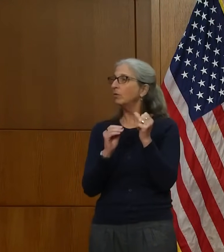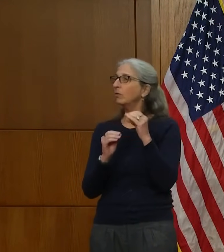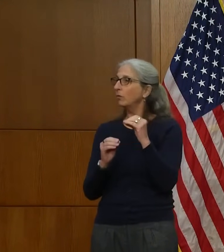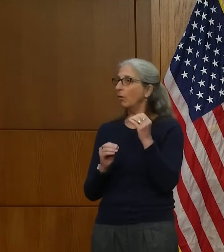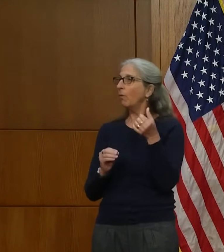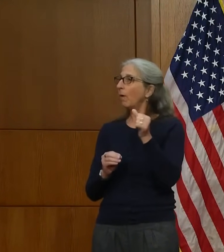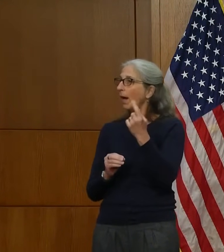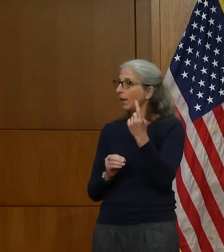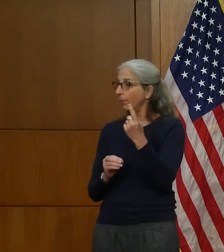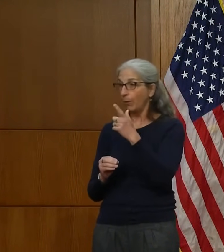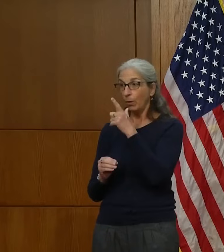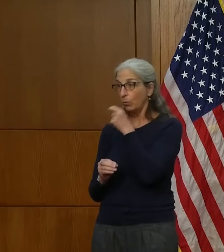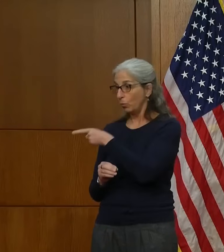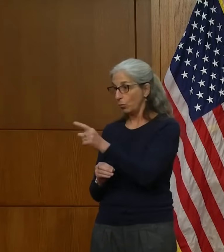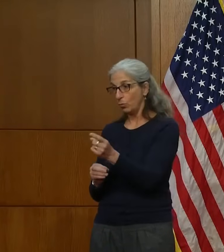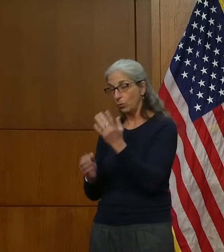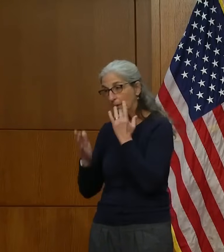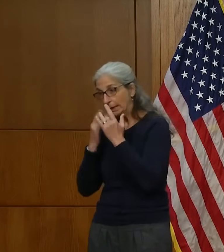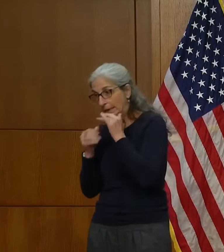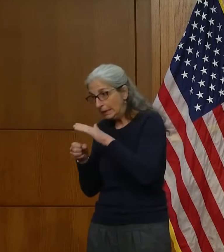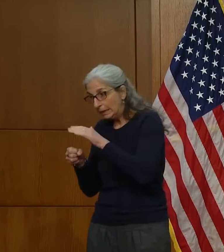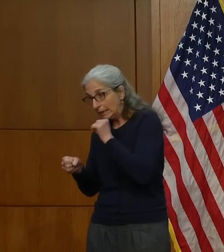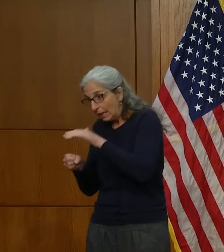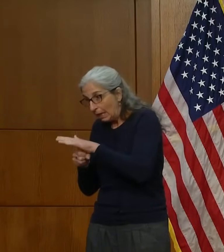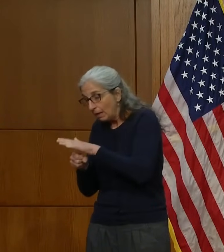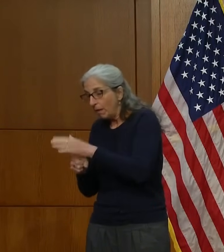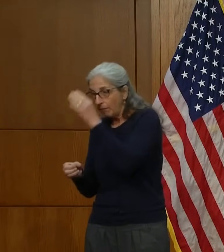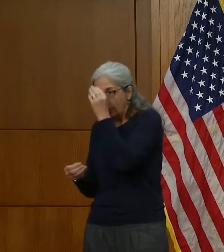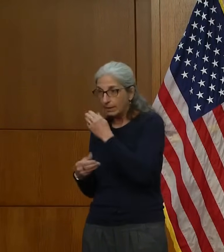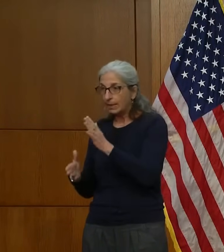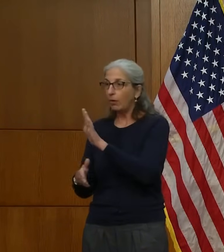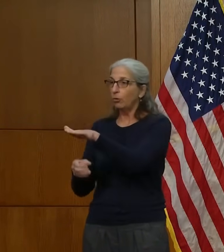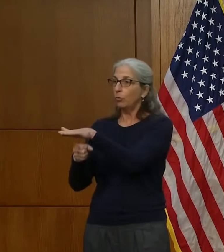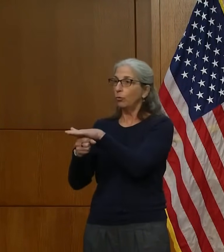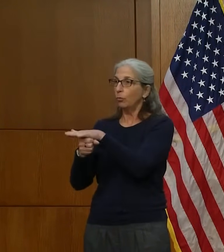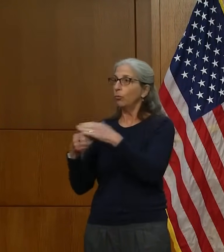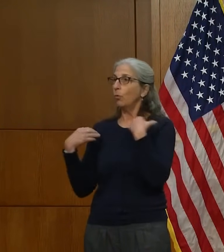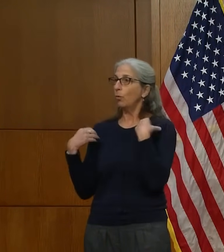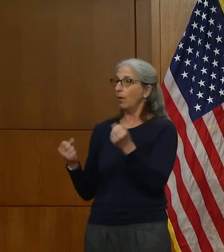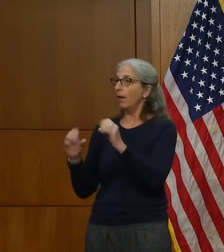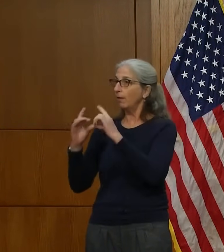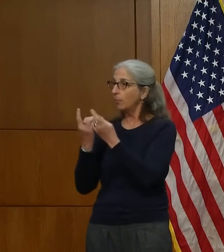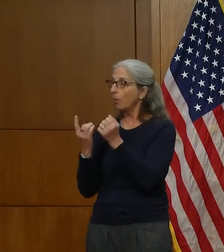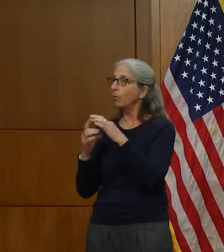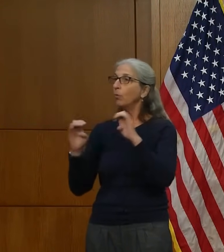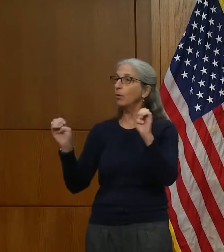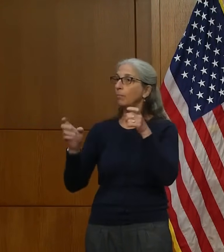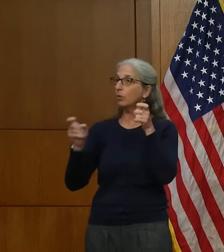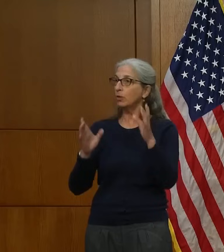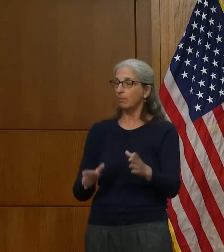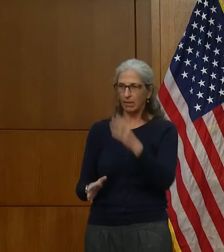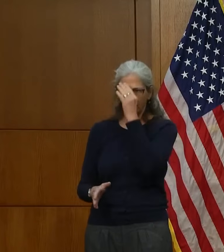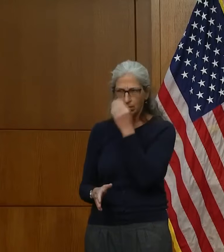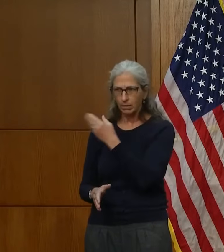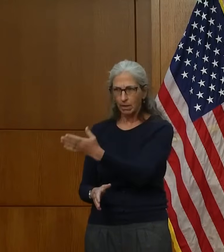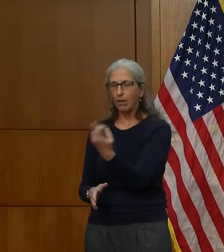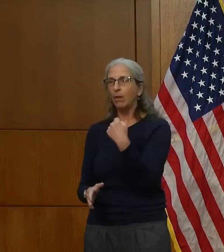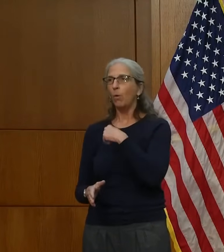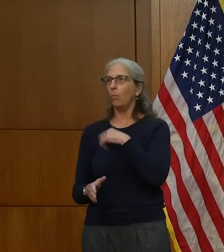SUPPLIES, SO. I WOULD JUST ENCOURAGE THEM TO LET EITHER